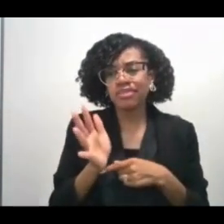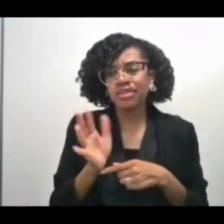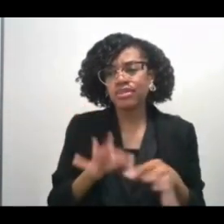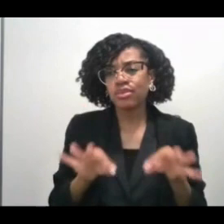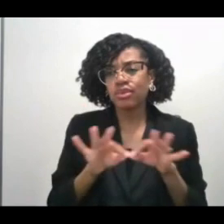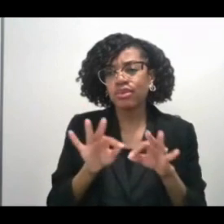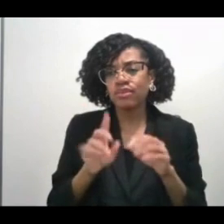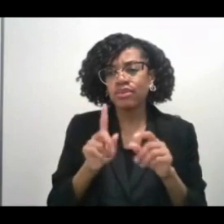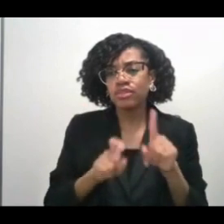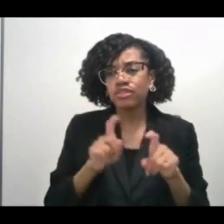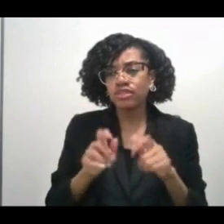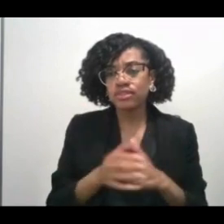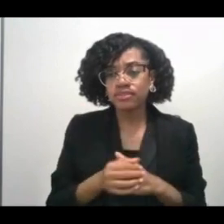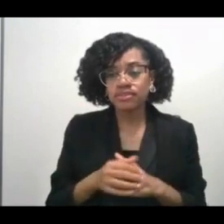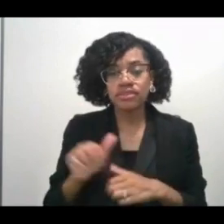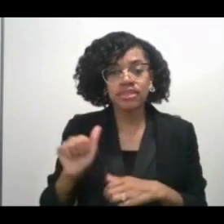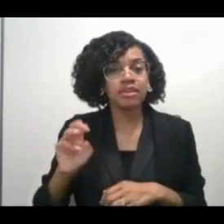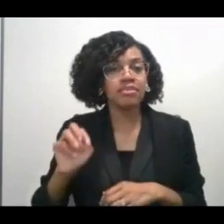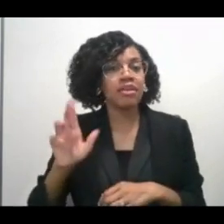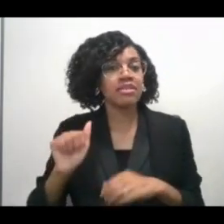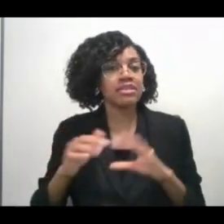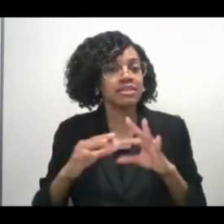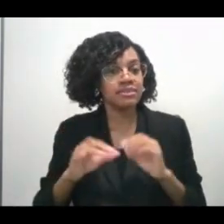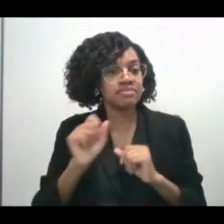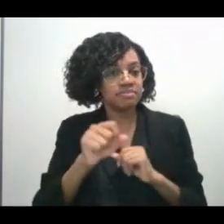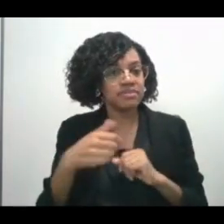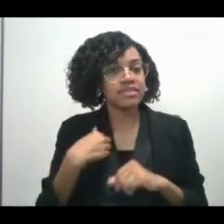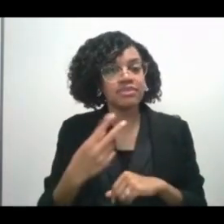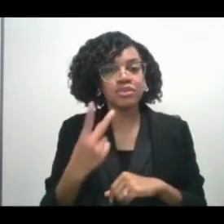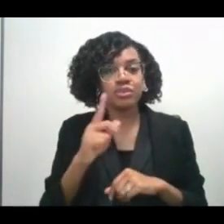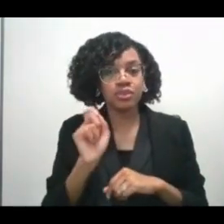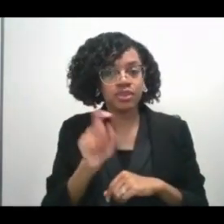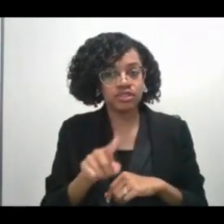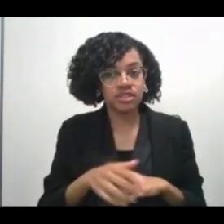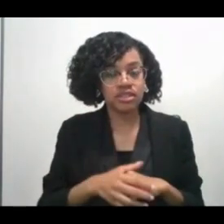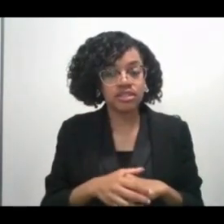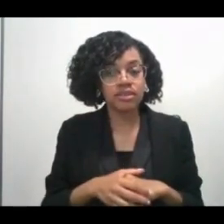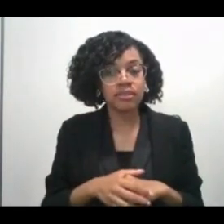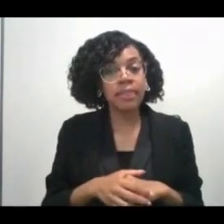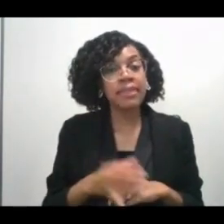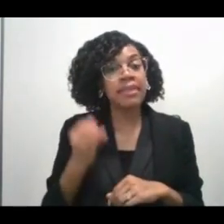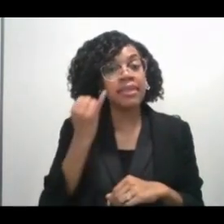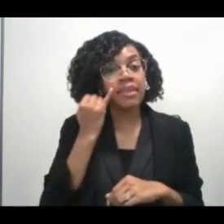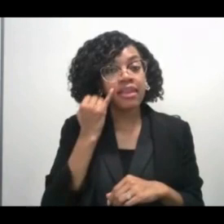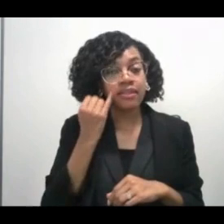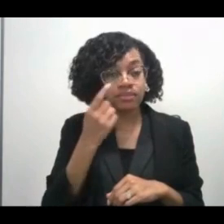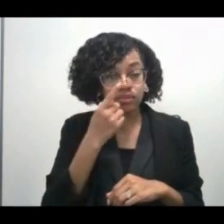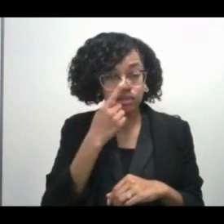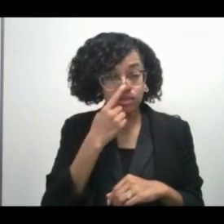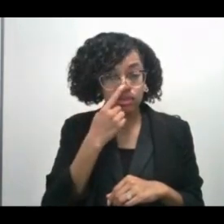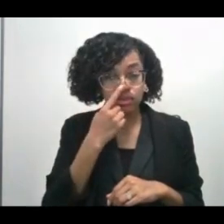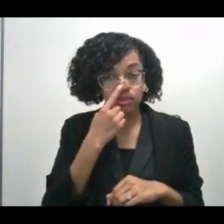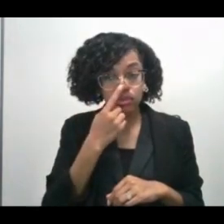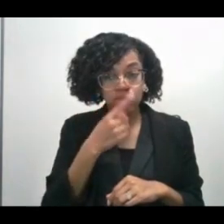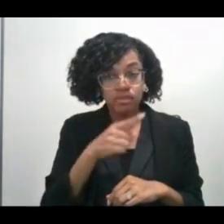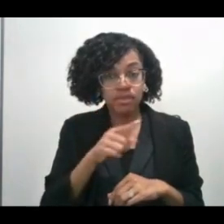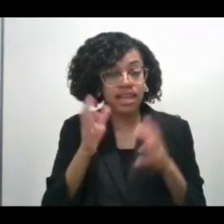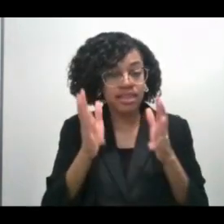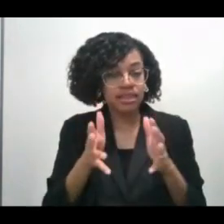Amara Davis: All right, perfect. We have two questions. And if you don't mind just leaving that slide up at the link. I can go